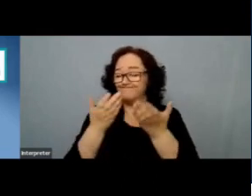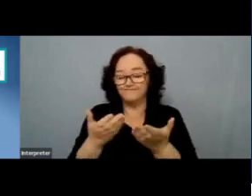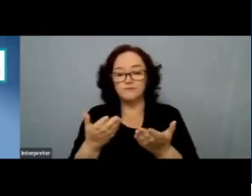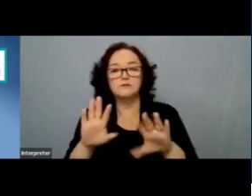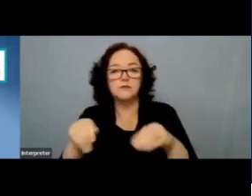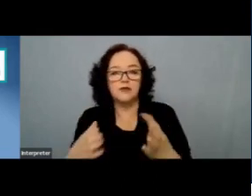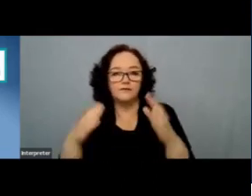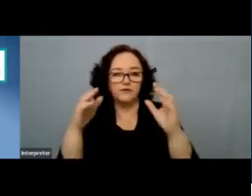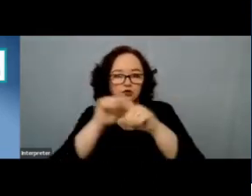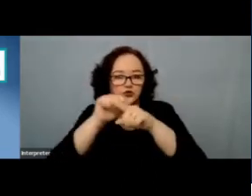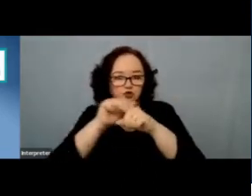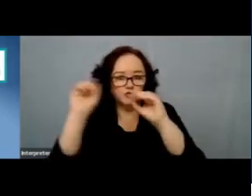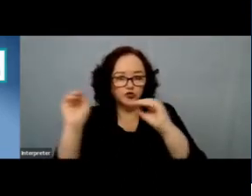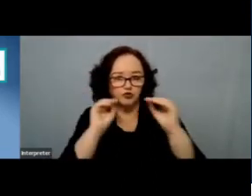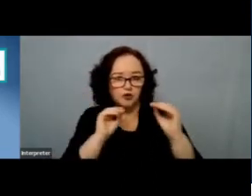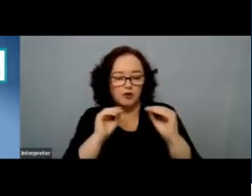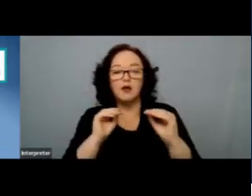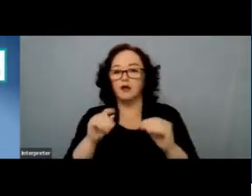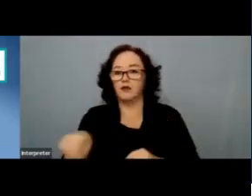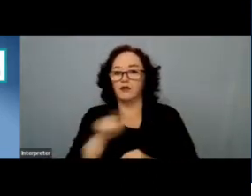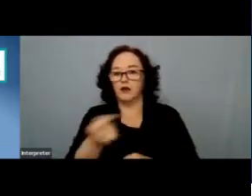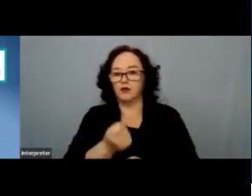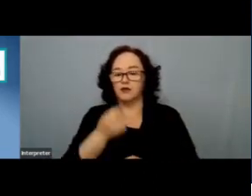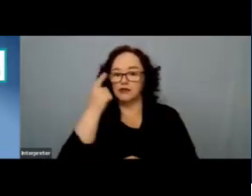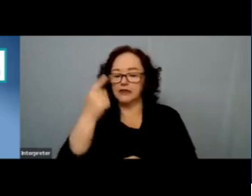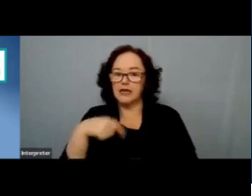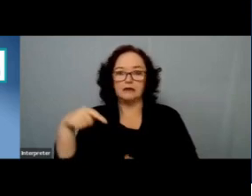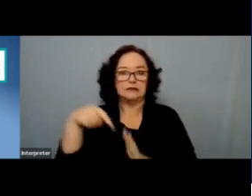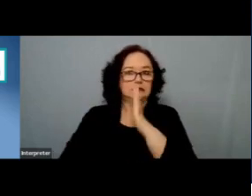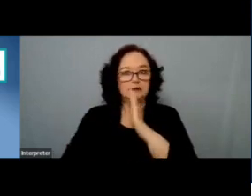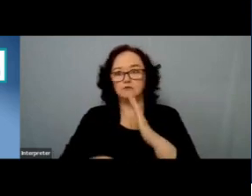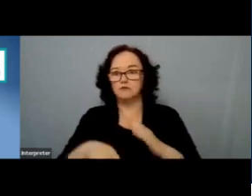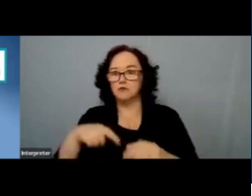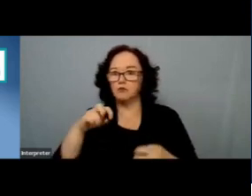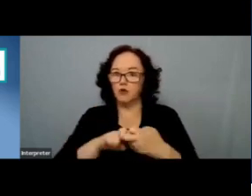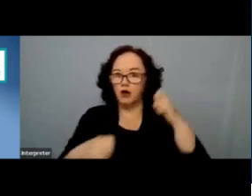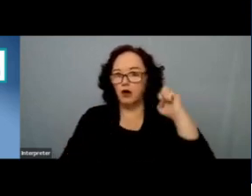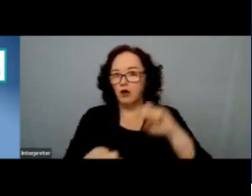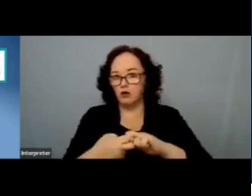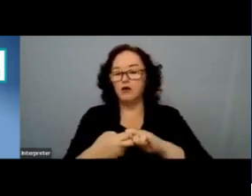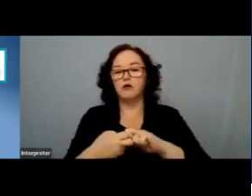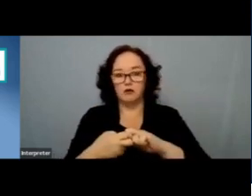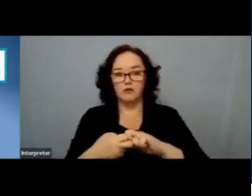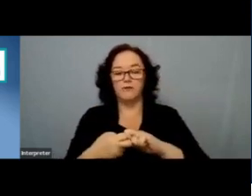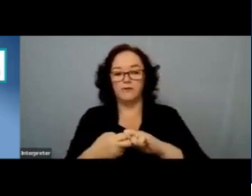depth of the problem, and, and how more of a protocol is